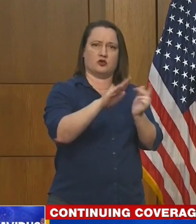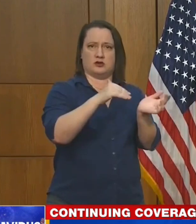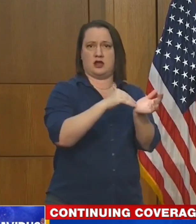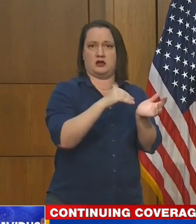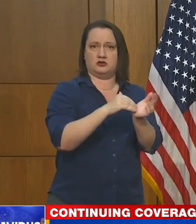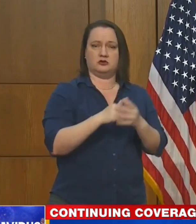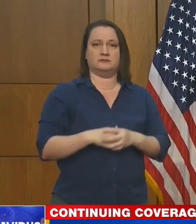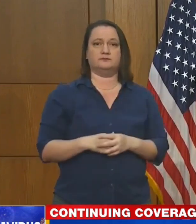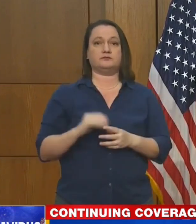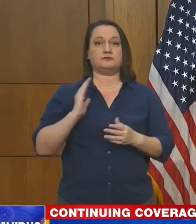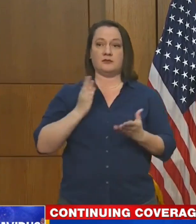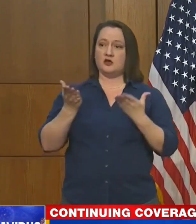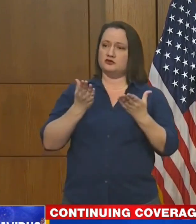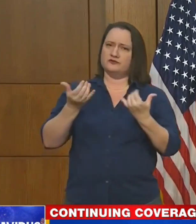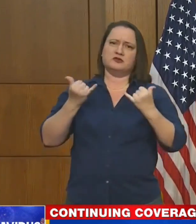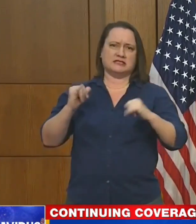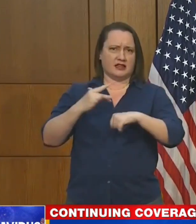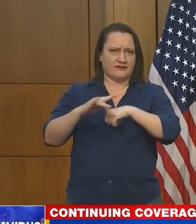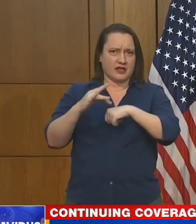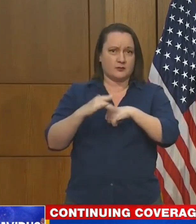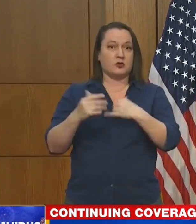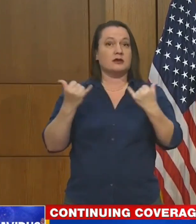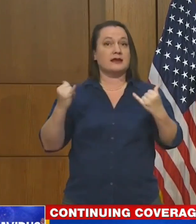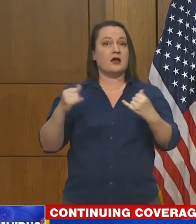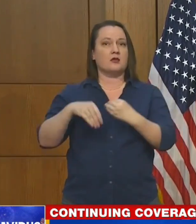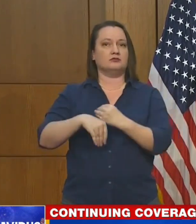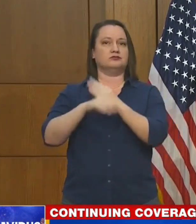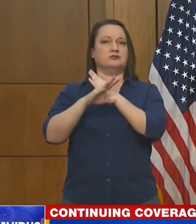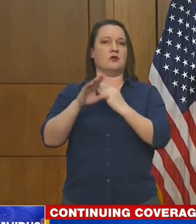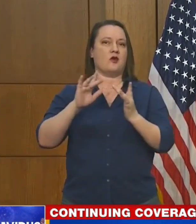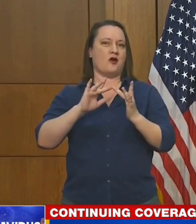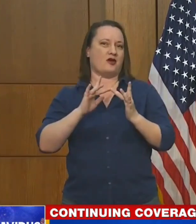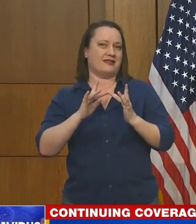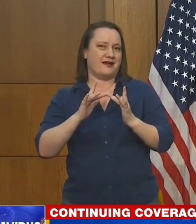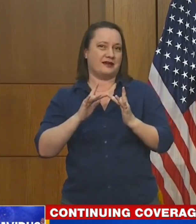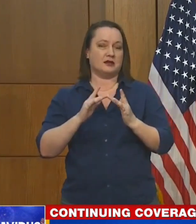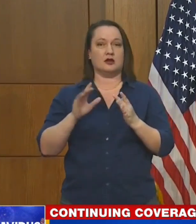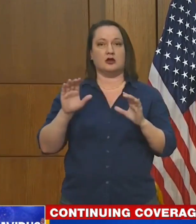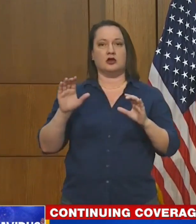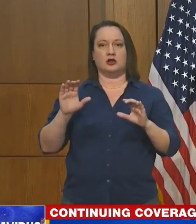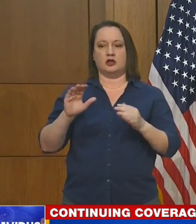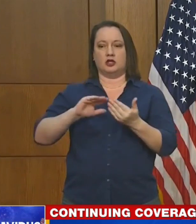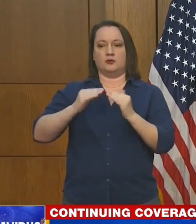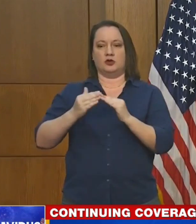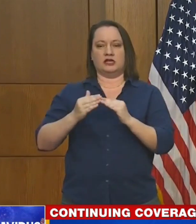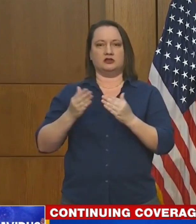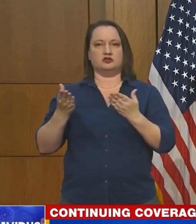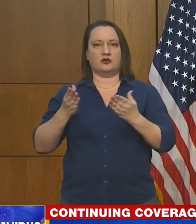SHOULD SEEK. OUR BEHAVIOR HEALTH RESOURCES CONTINUE TO BE AVAILABLE THERE ARE SERVICES